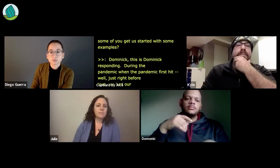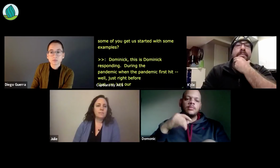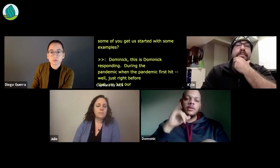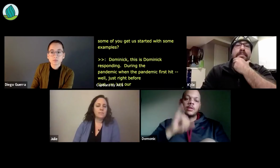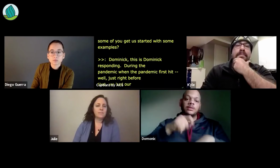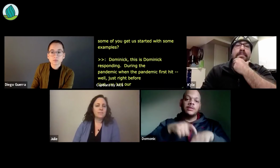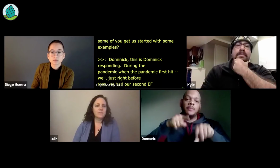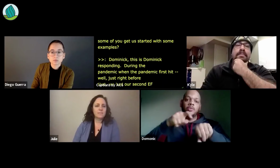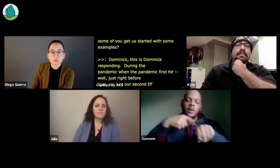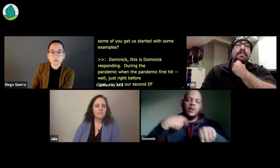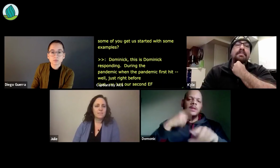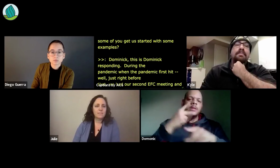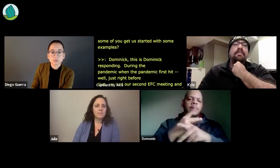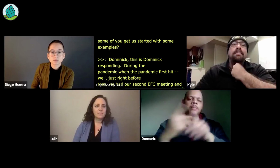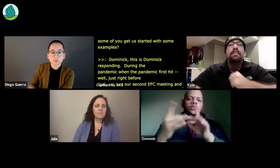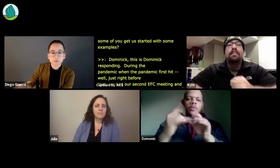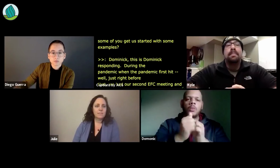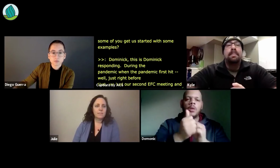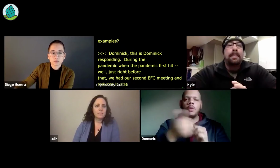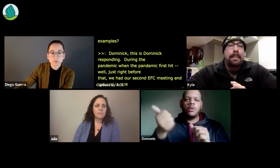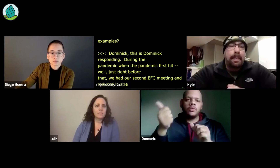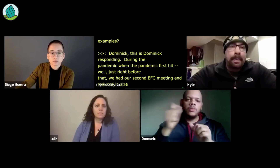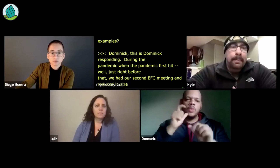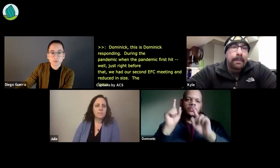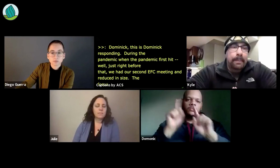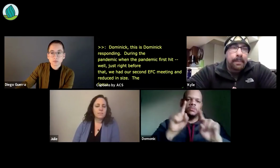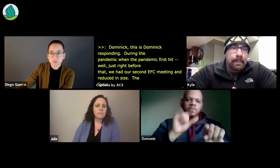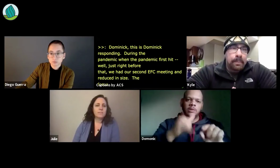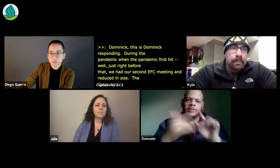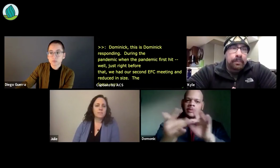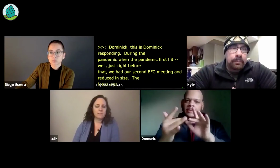And I kept in touch with some of the other attendees.